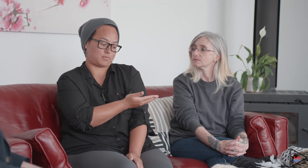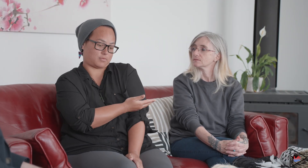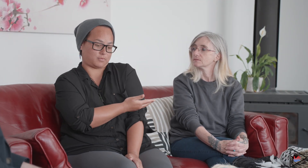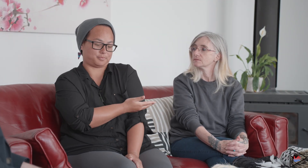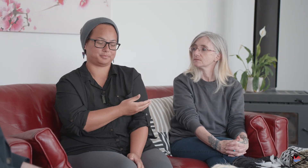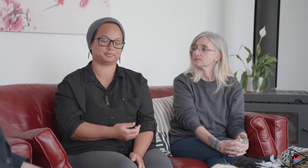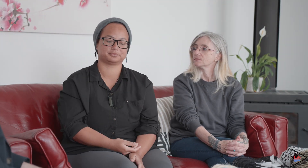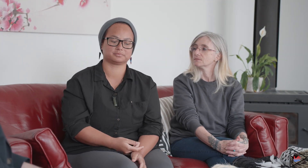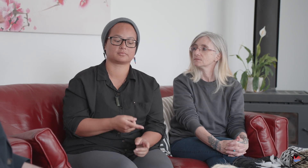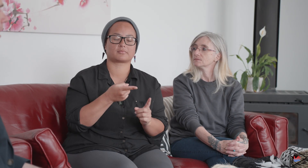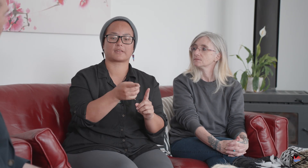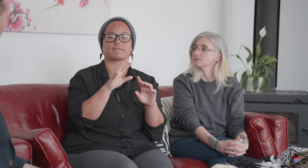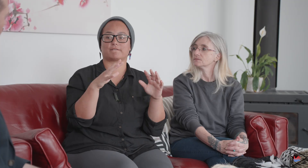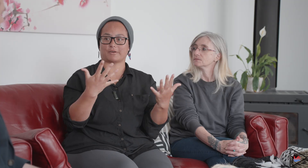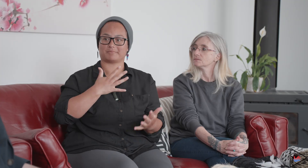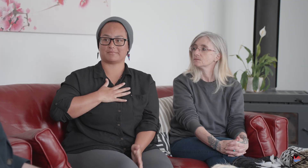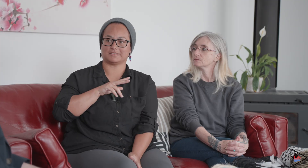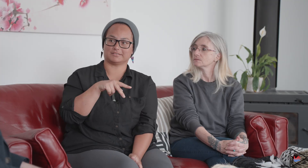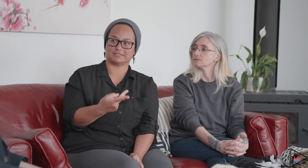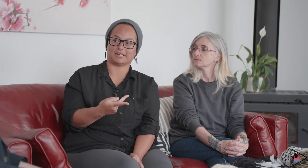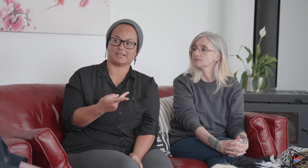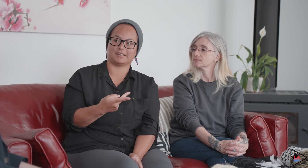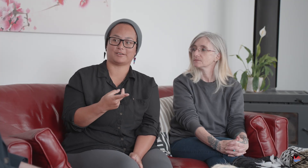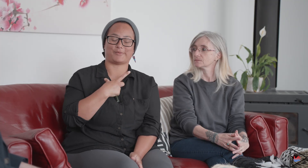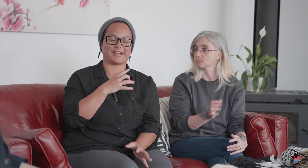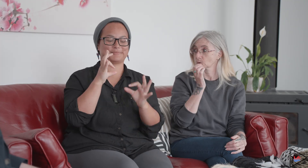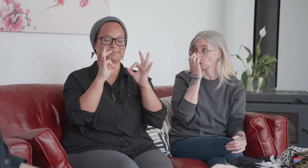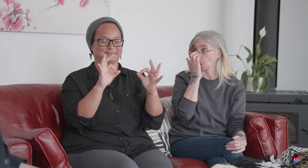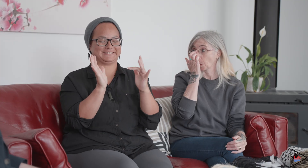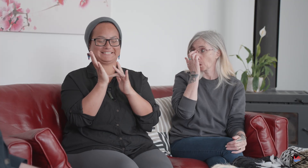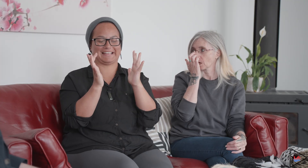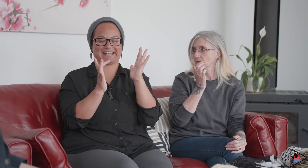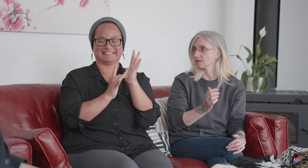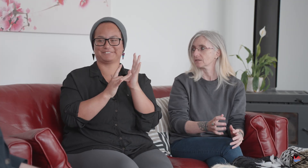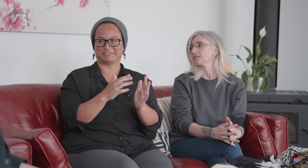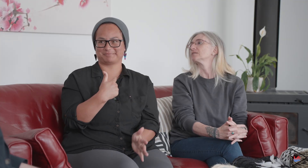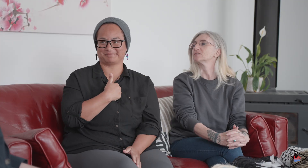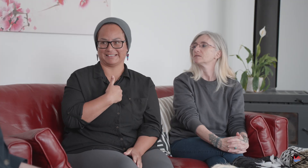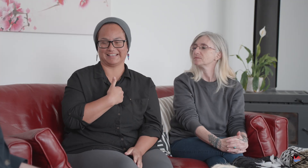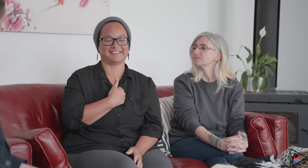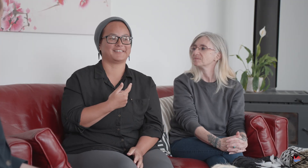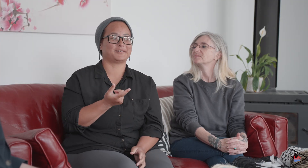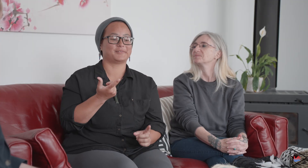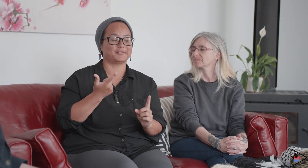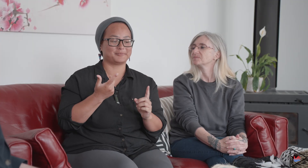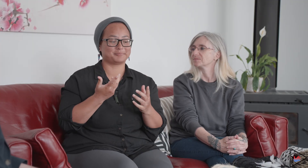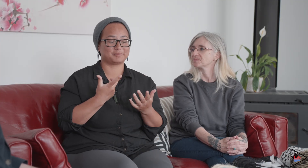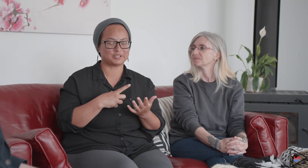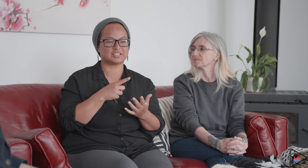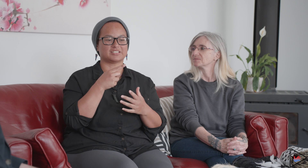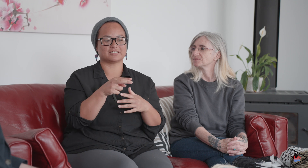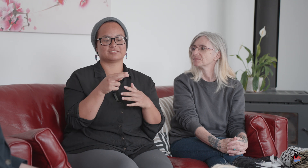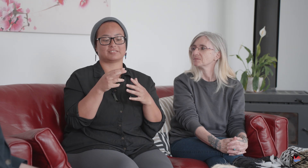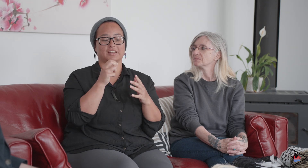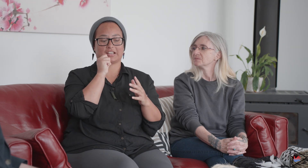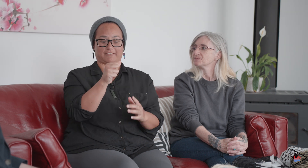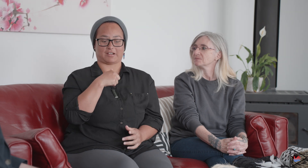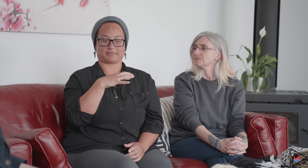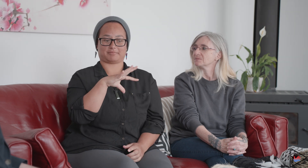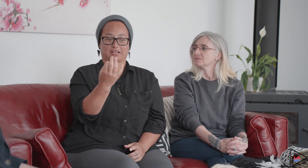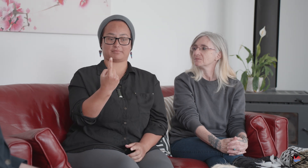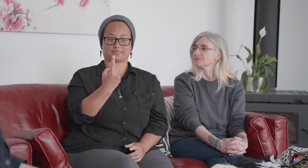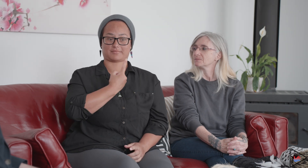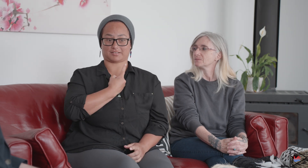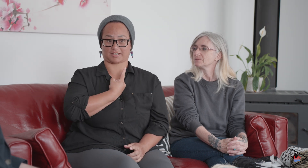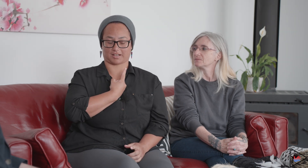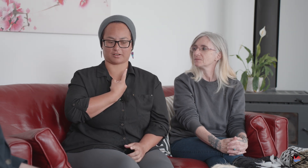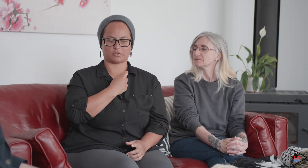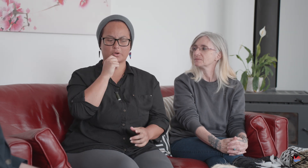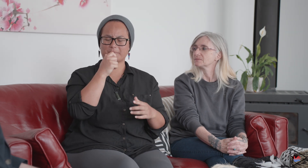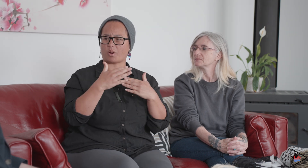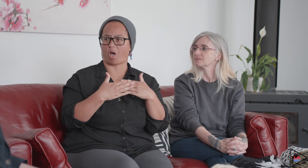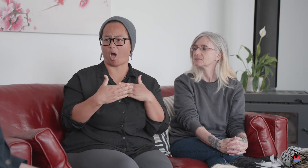This kahu is made for my son. It's the perfect size for me to make because if I chose to make